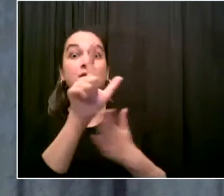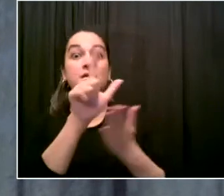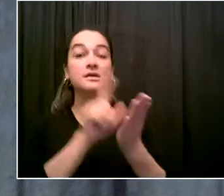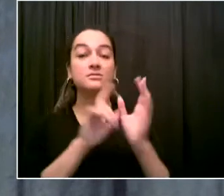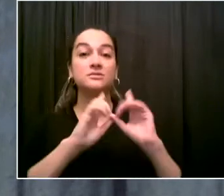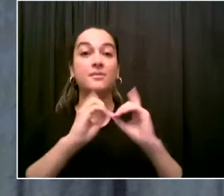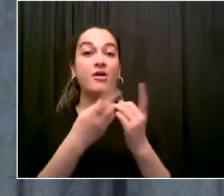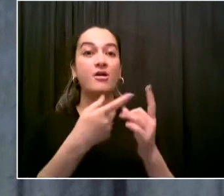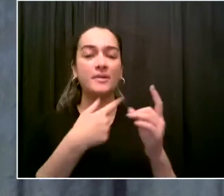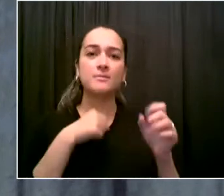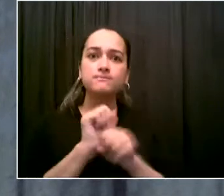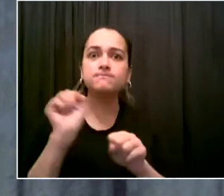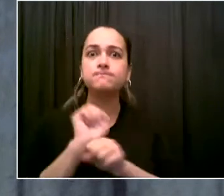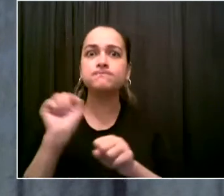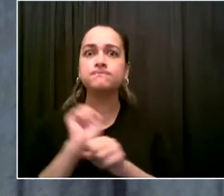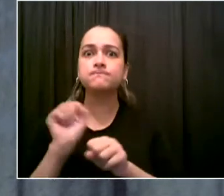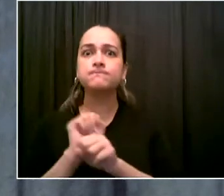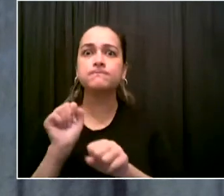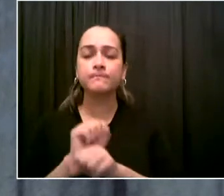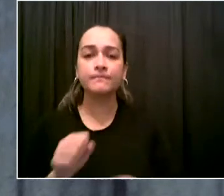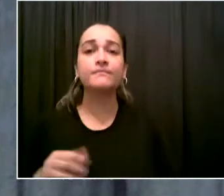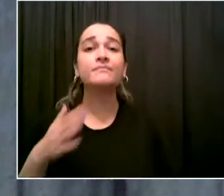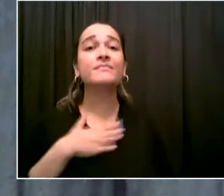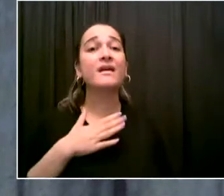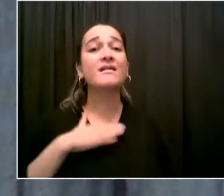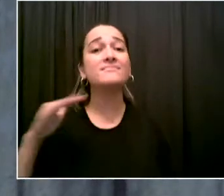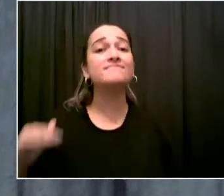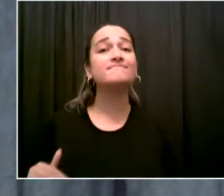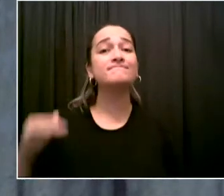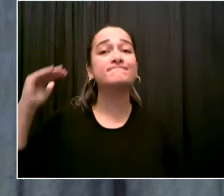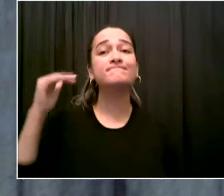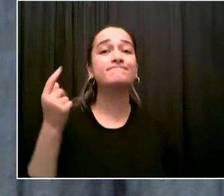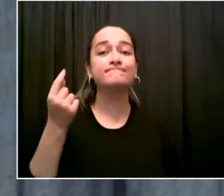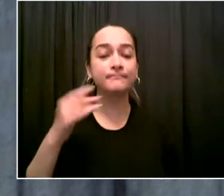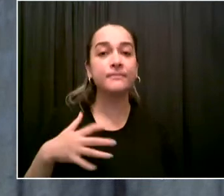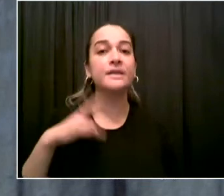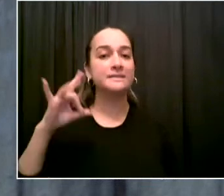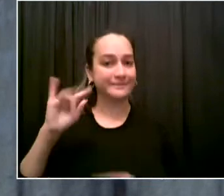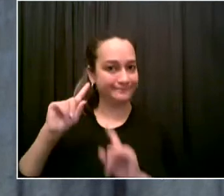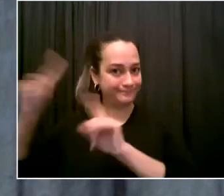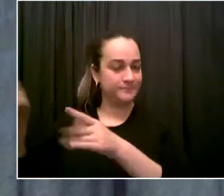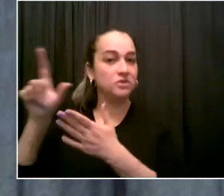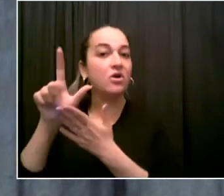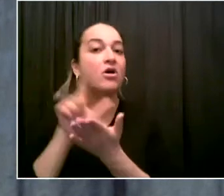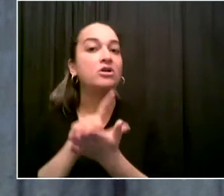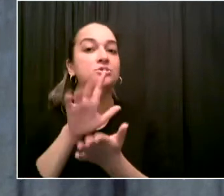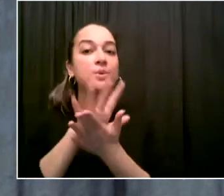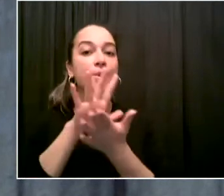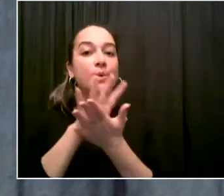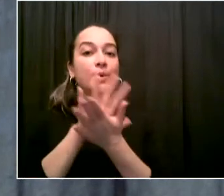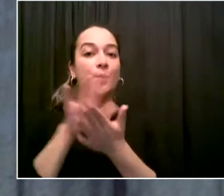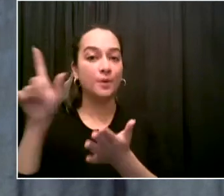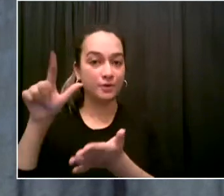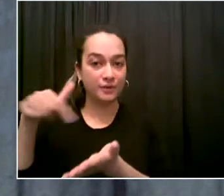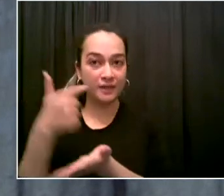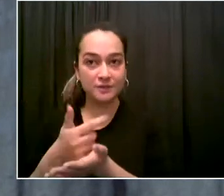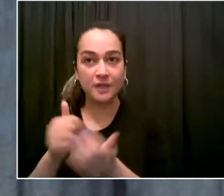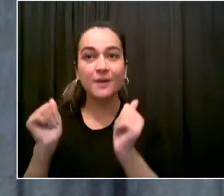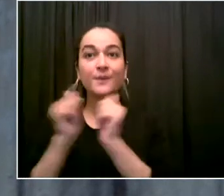COUNSEL. OVER THE YEARS I WORKED IN A VARIETY OF POSITIONS AND LEVELS FIRST IS A BRAND-NEW